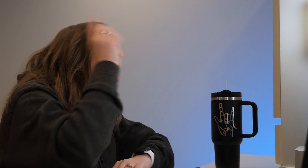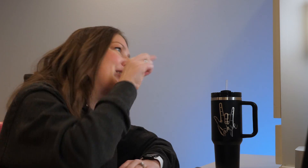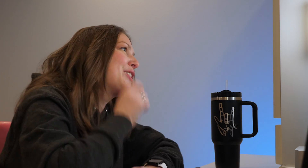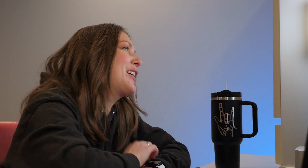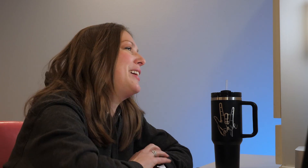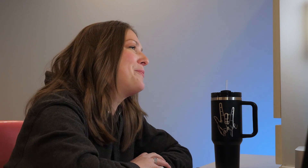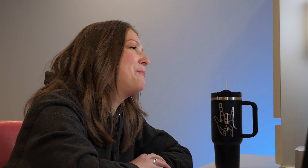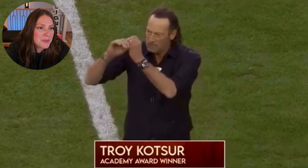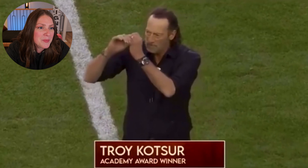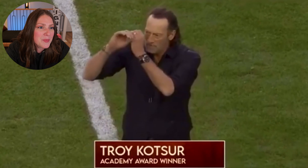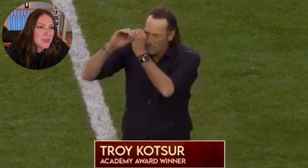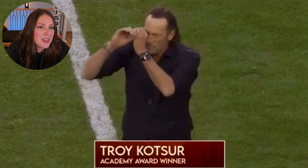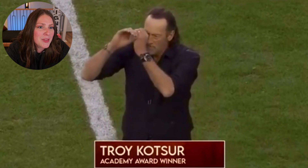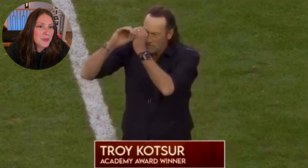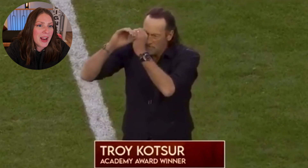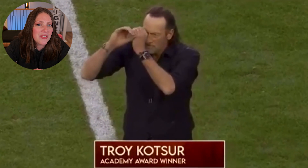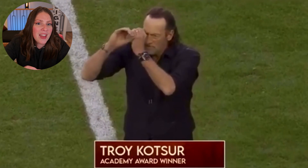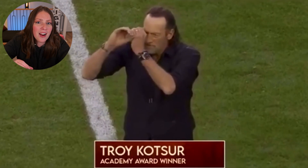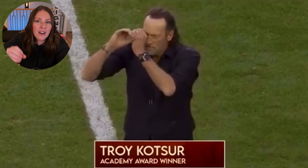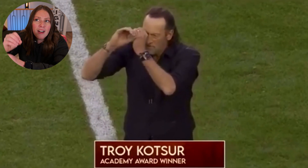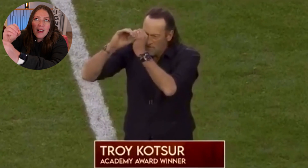Let's look at it right there.